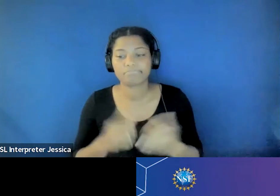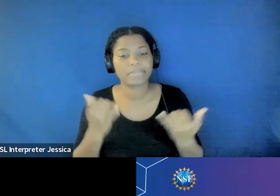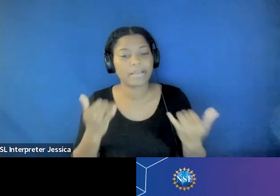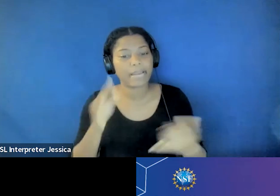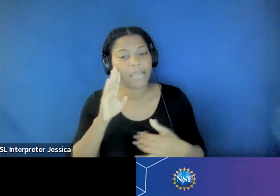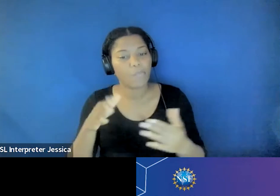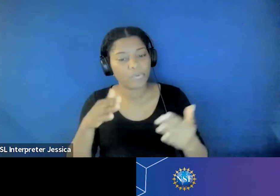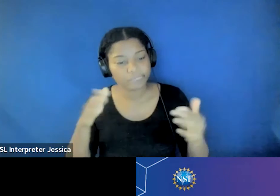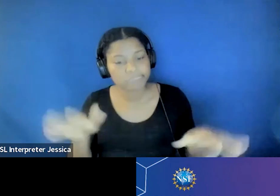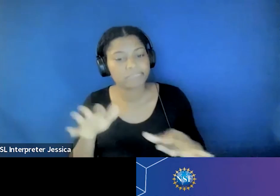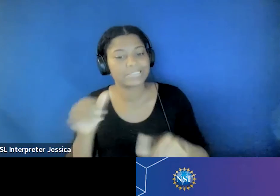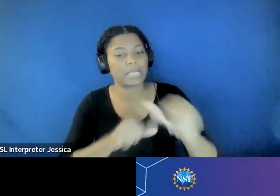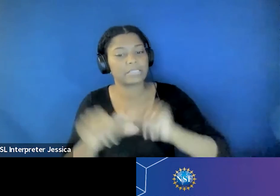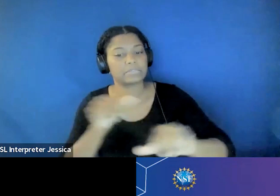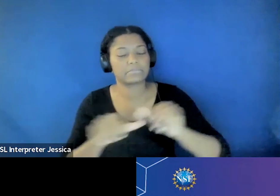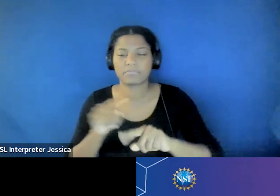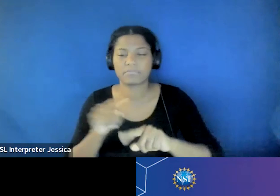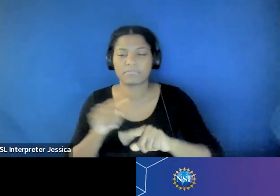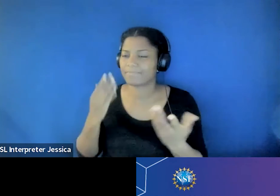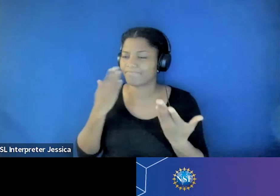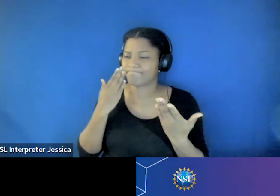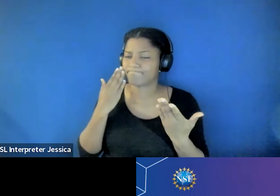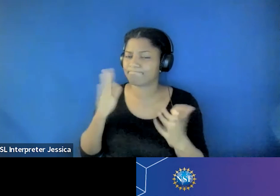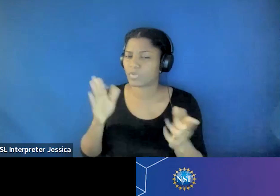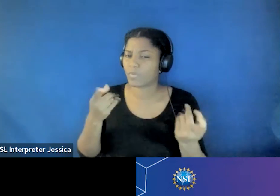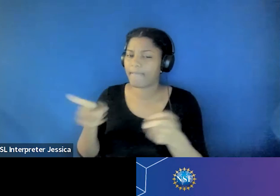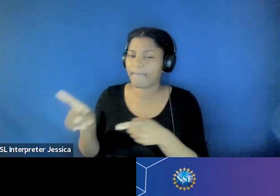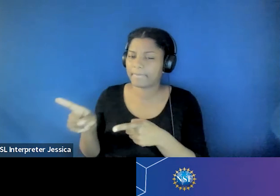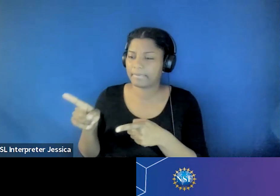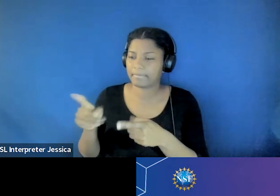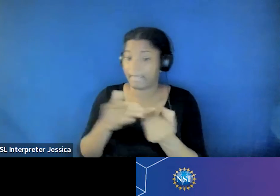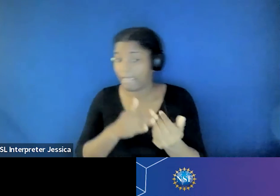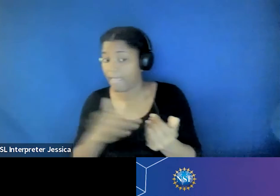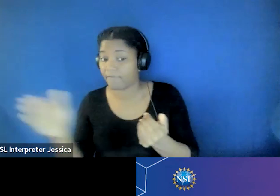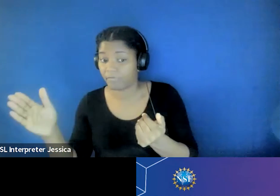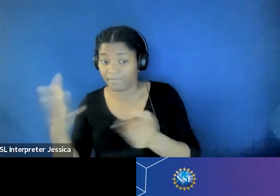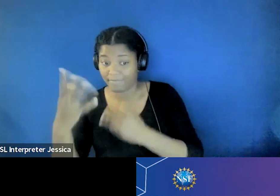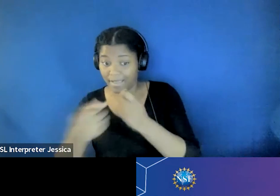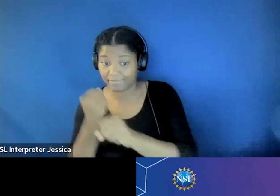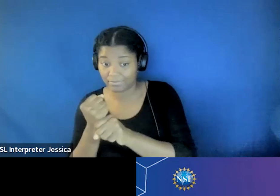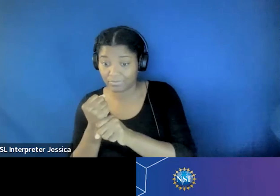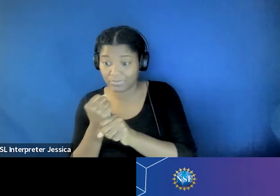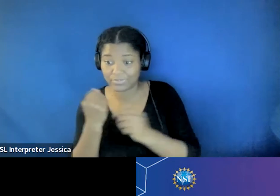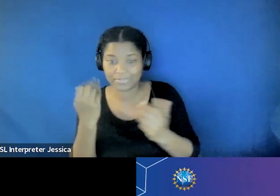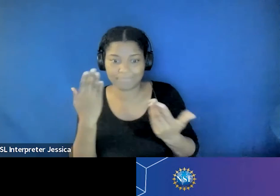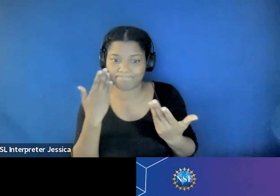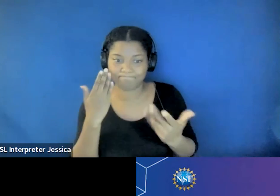But we don't know what happens, in the next five years after the instrument has been commissioned and is in use.